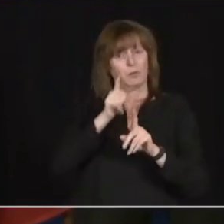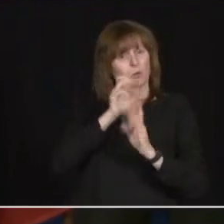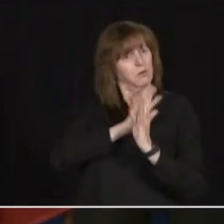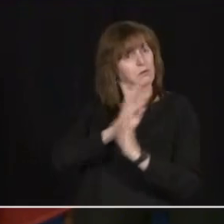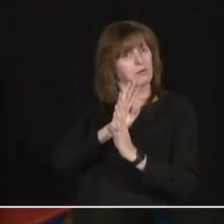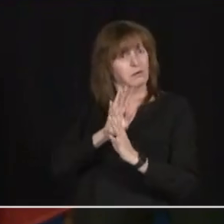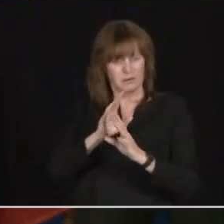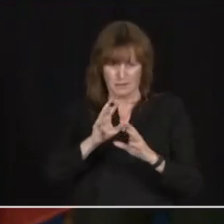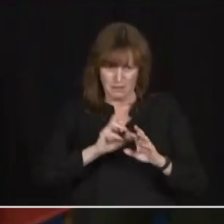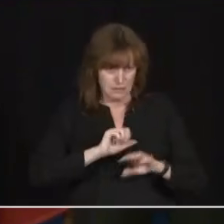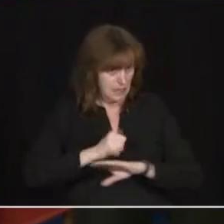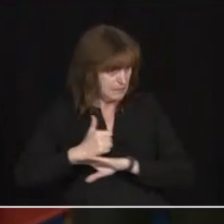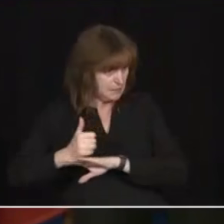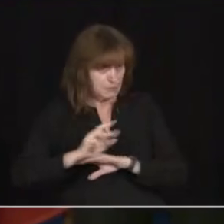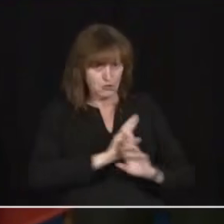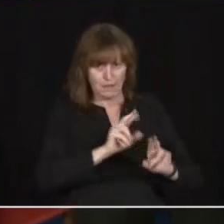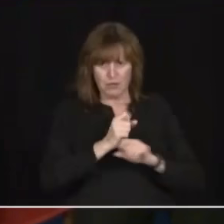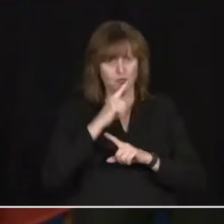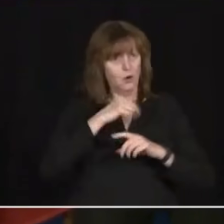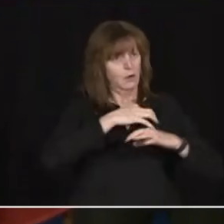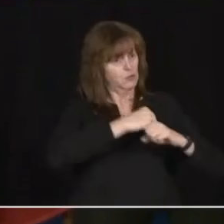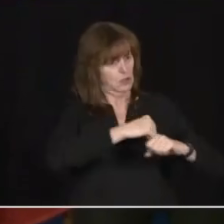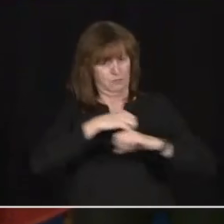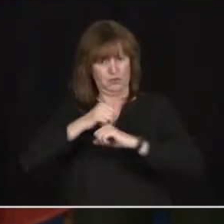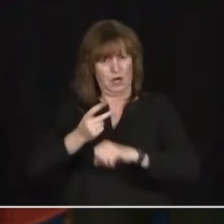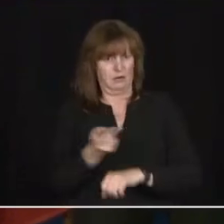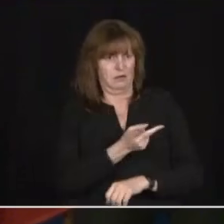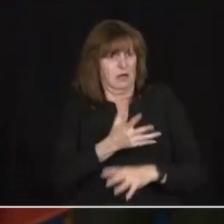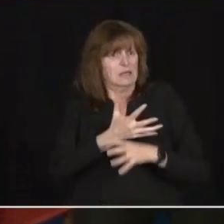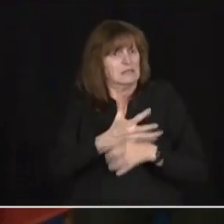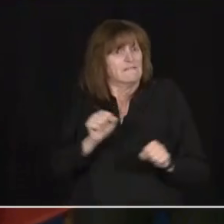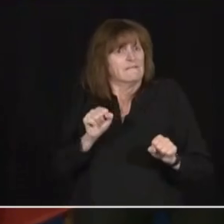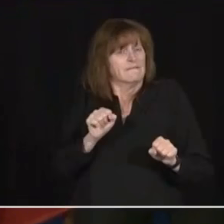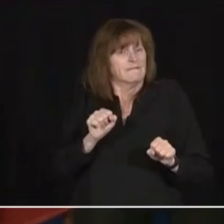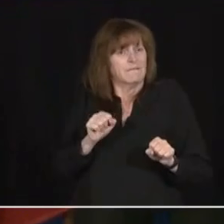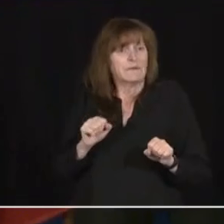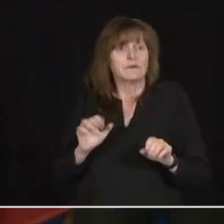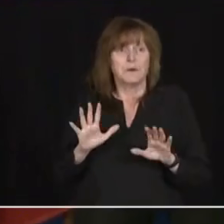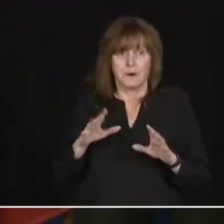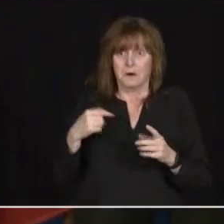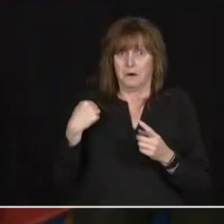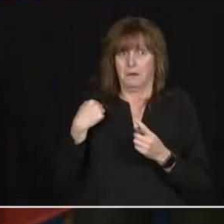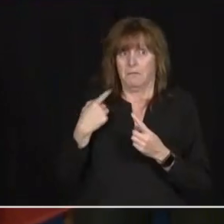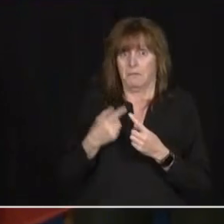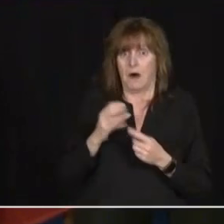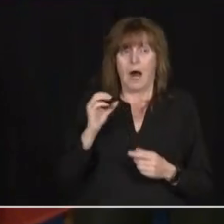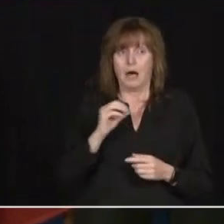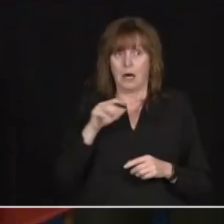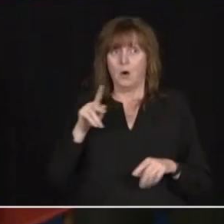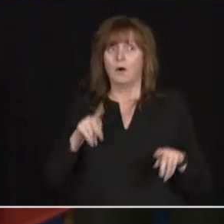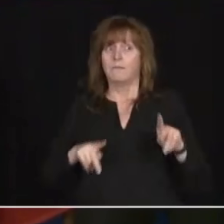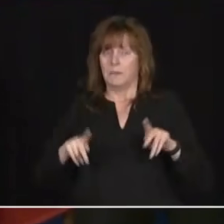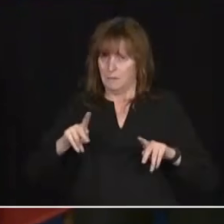the economy. In the last few days, the people of Ontario have shown they are